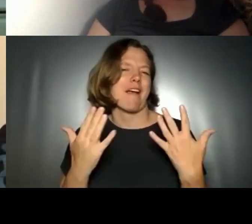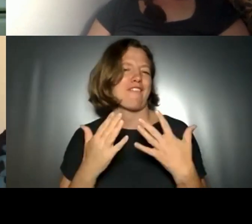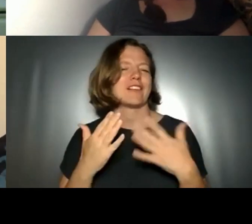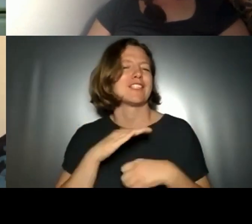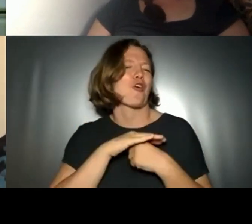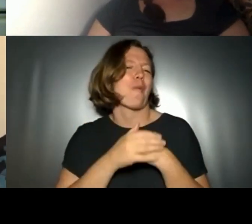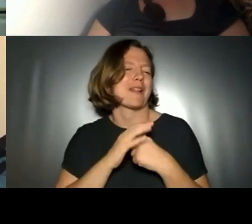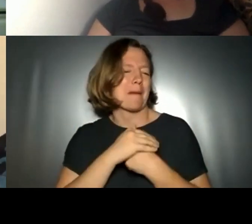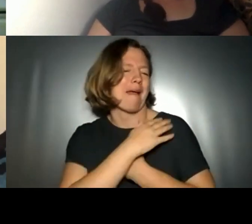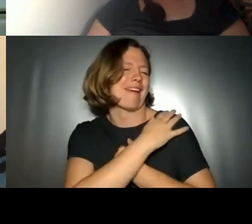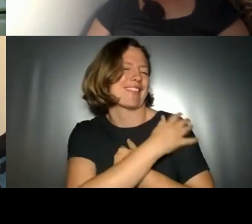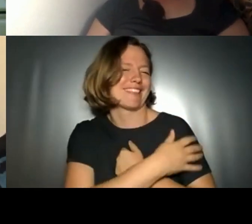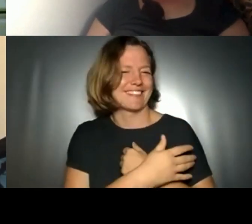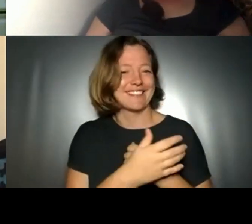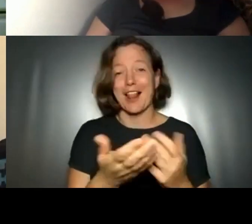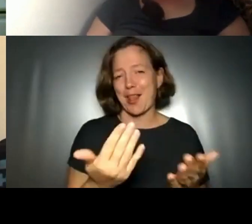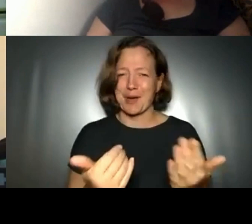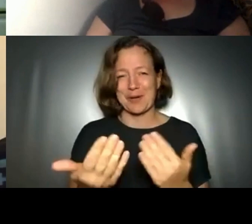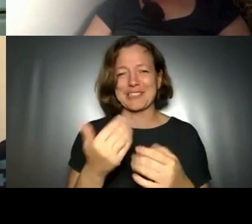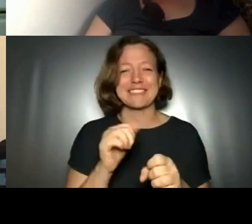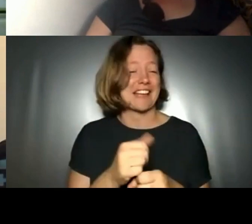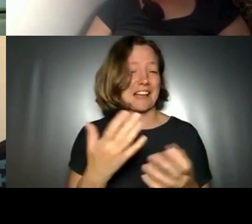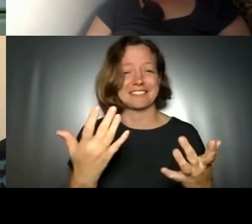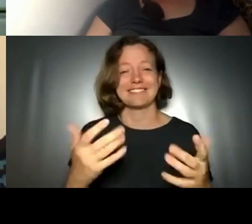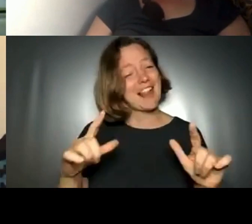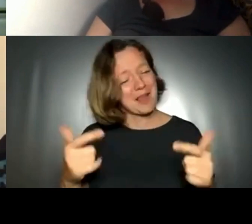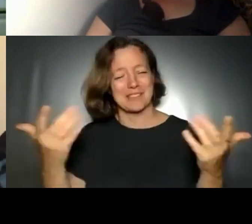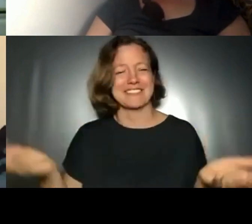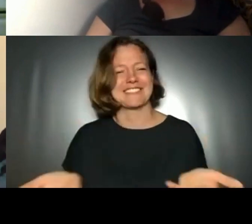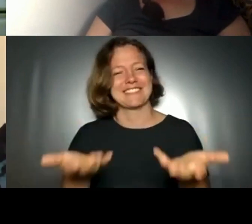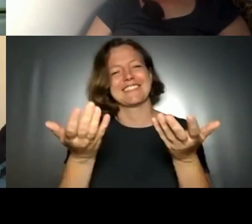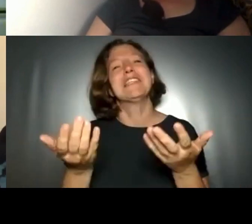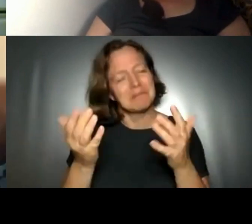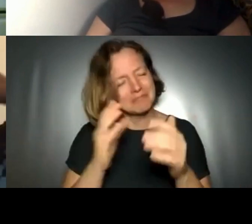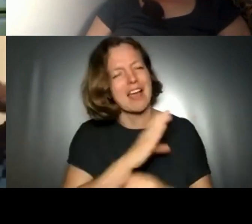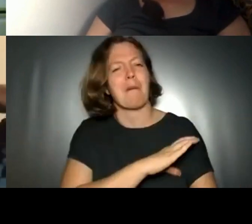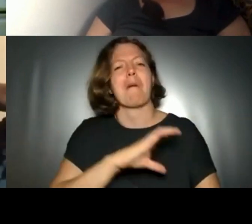if you want to keep those coming, feel free, feel empowered to do that.